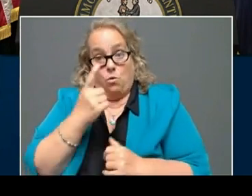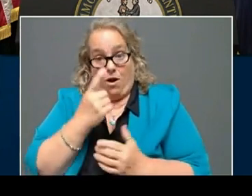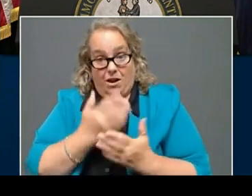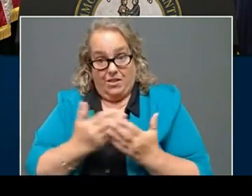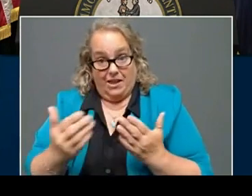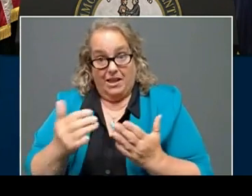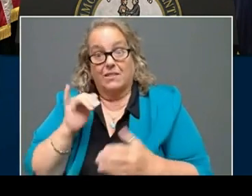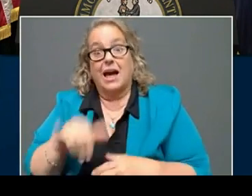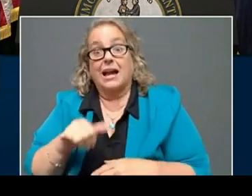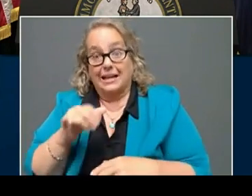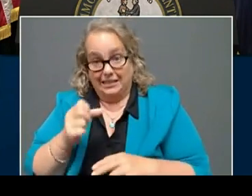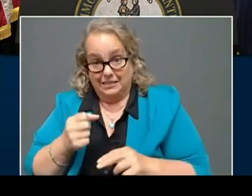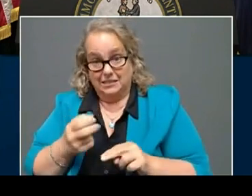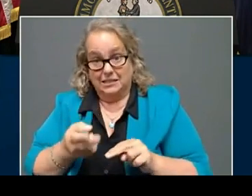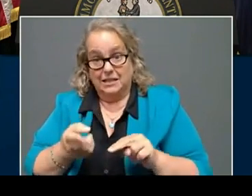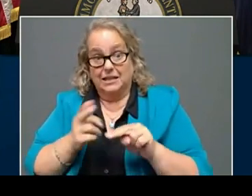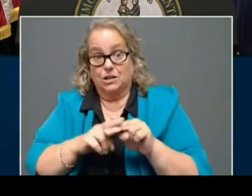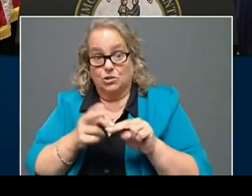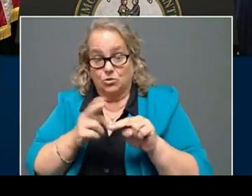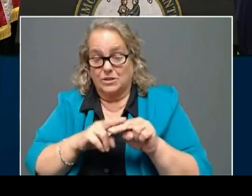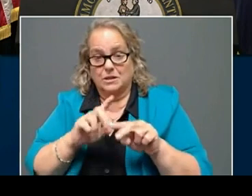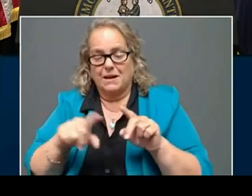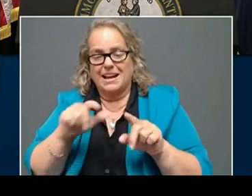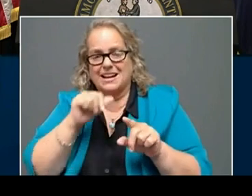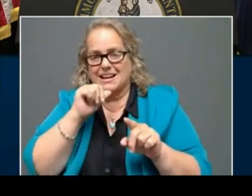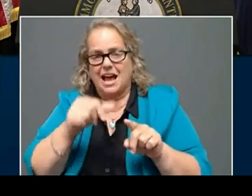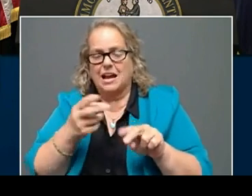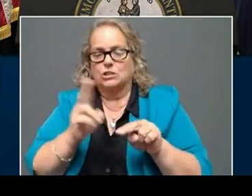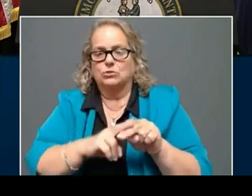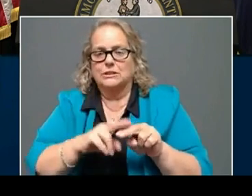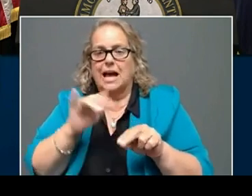not necessarily increasing at this rate, we're seeing an increase in